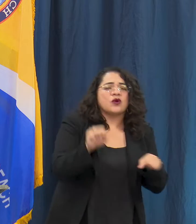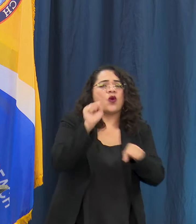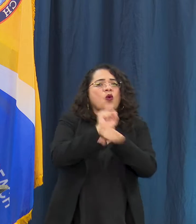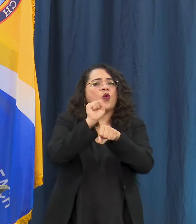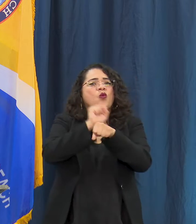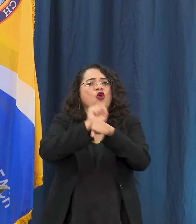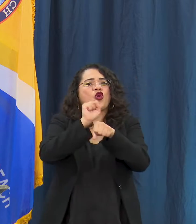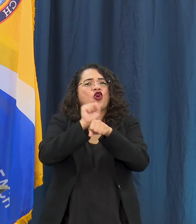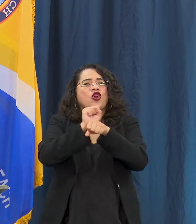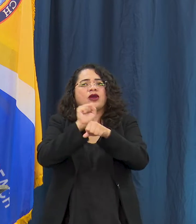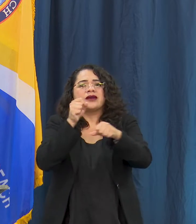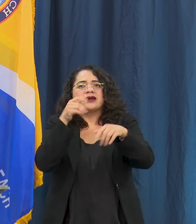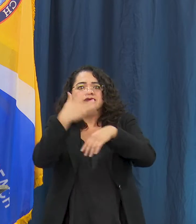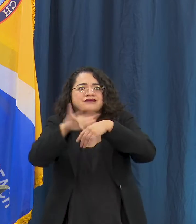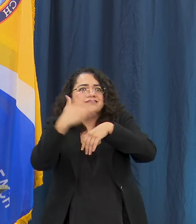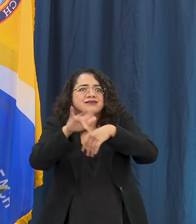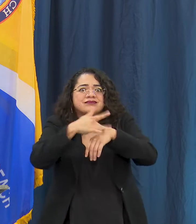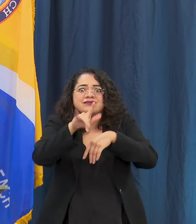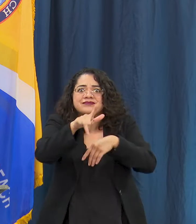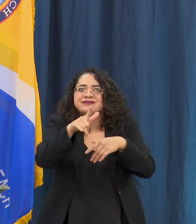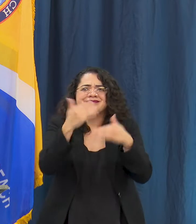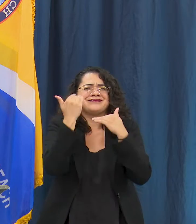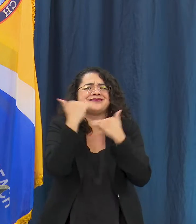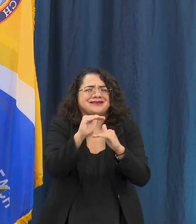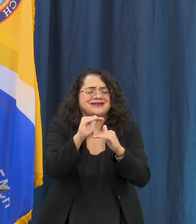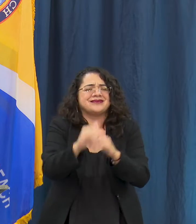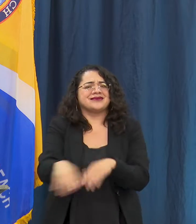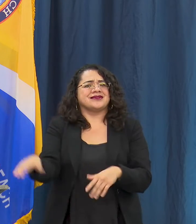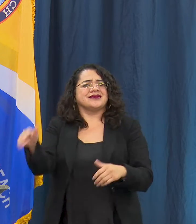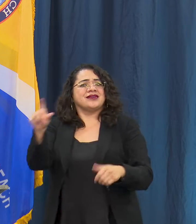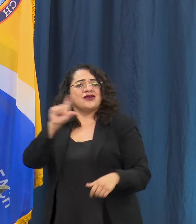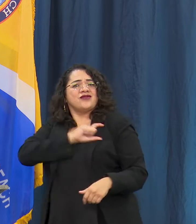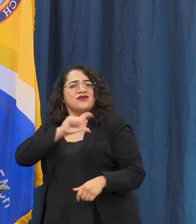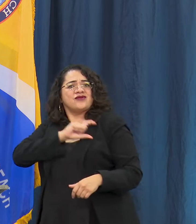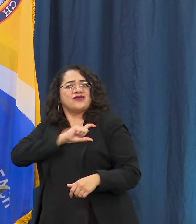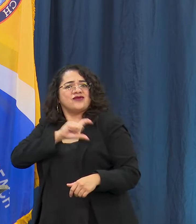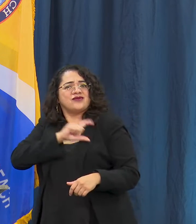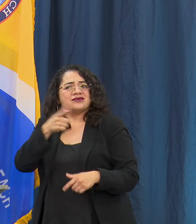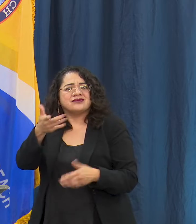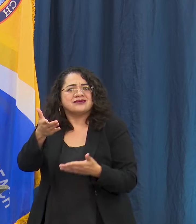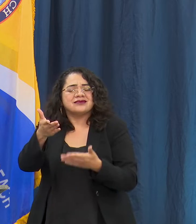institutions, or in law enforcement. Long Beach is no exception and there are no